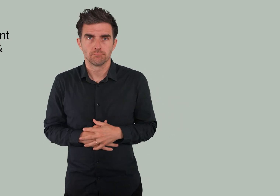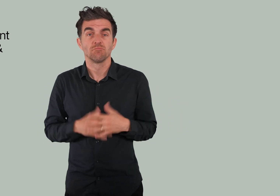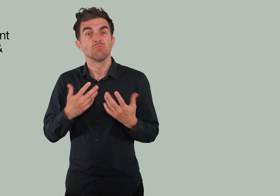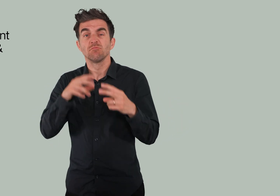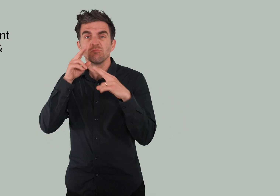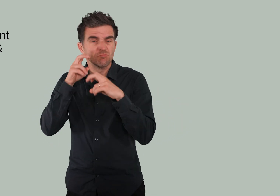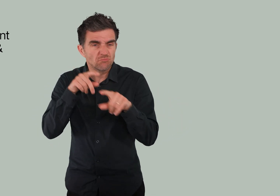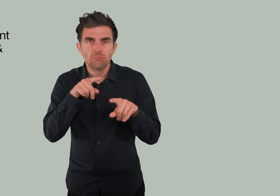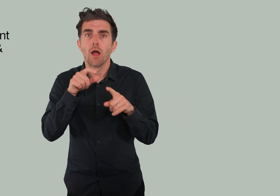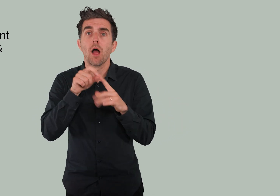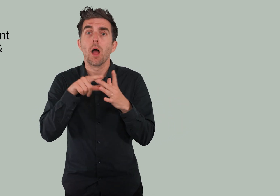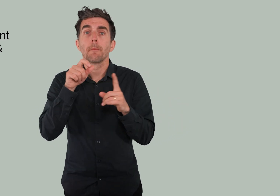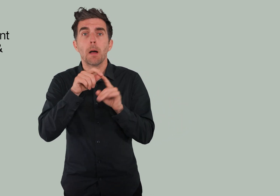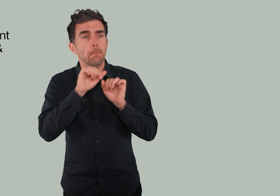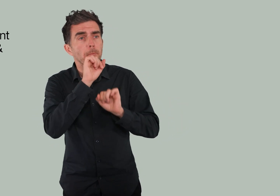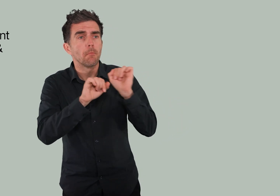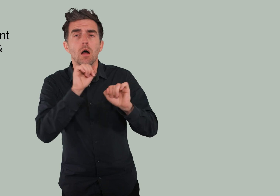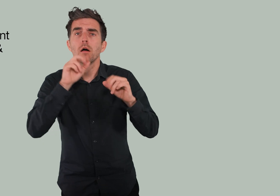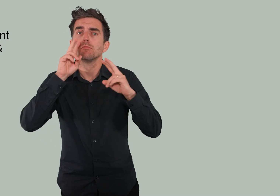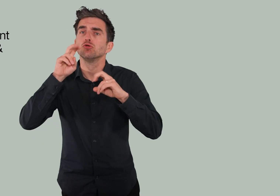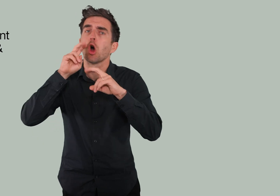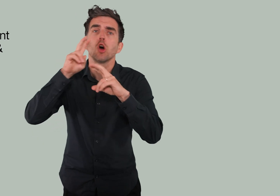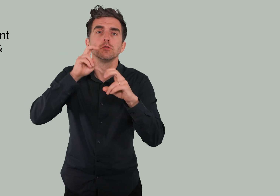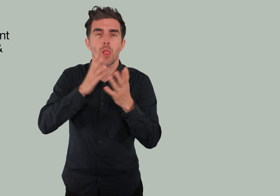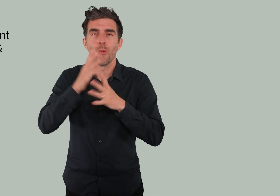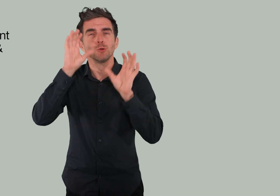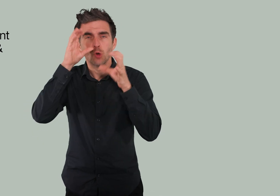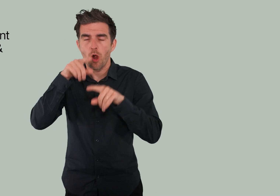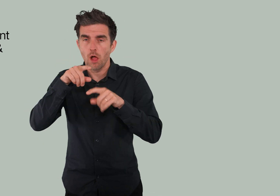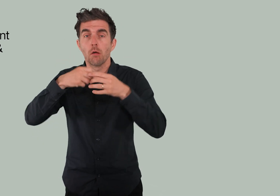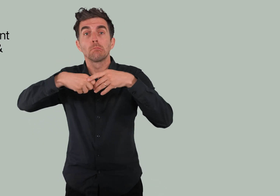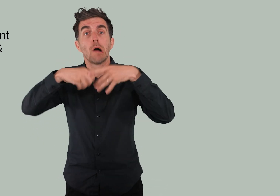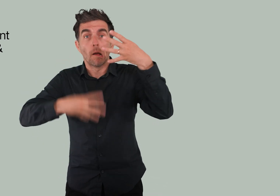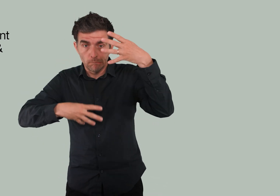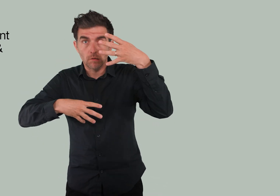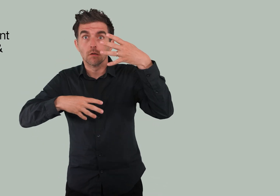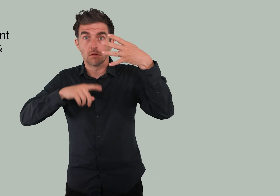Analysis of PIP-related searches made via Google show that over three-quarters of